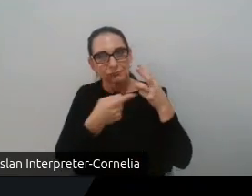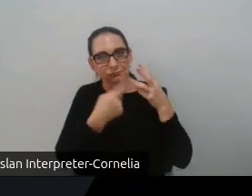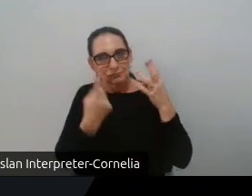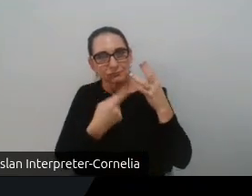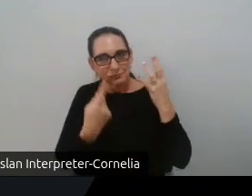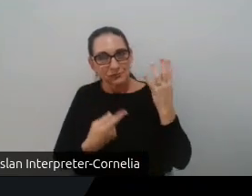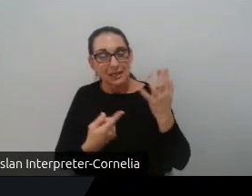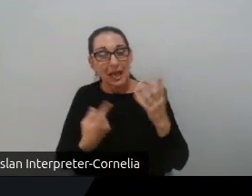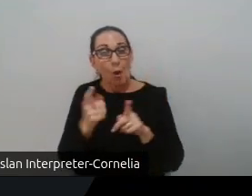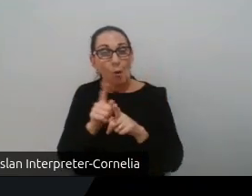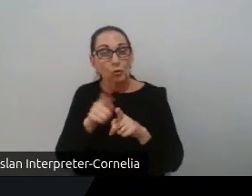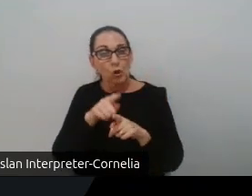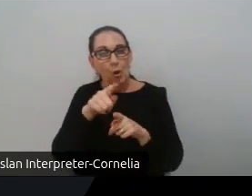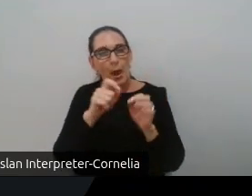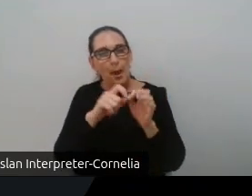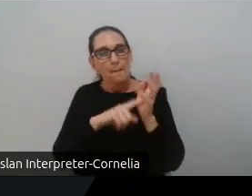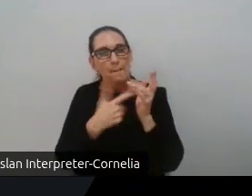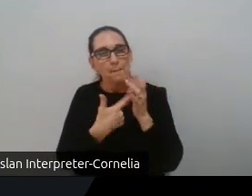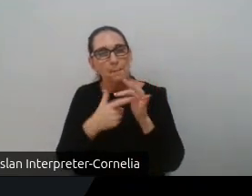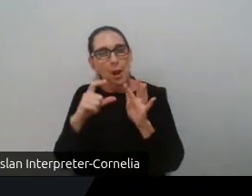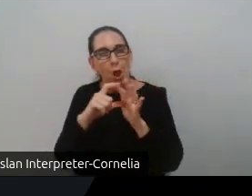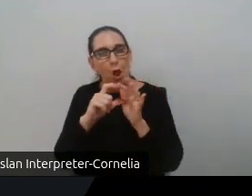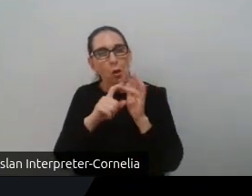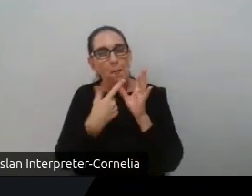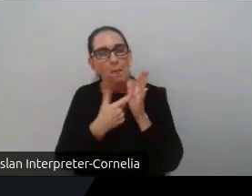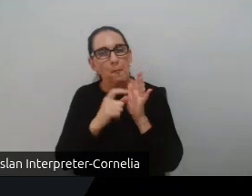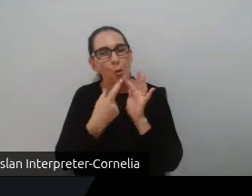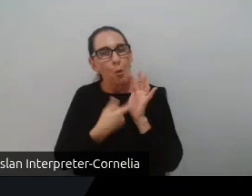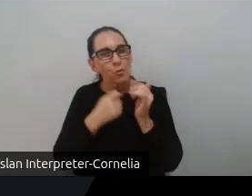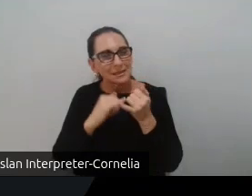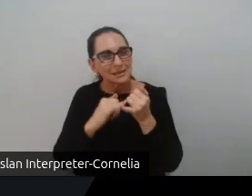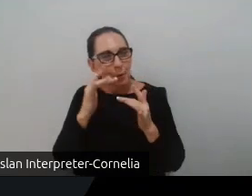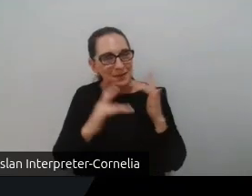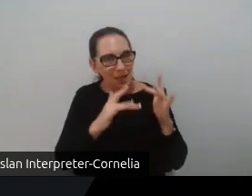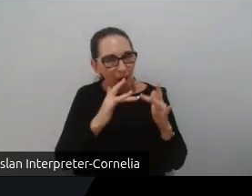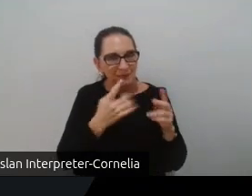link to the Blurred Borders section of our website as well as a list of upcoming training sessions